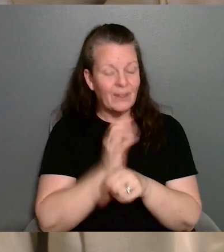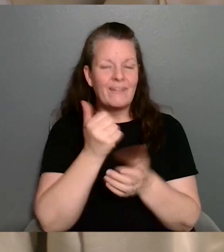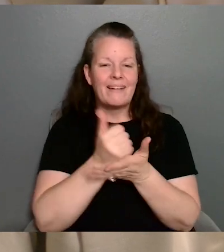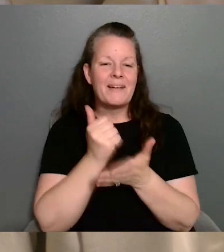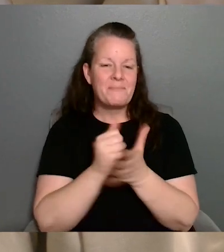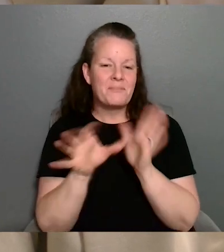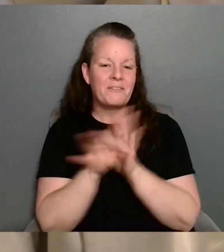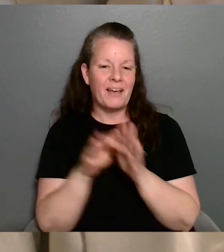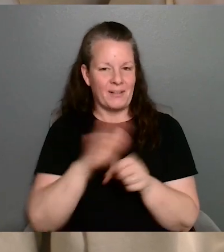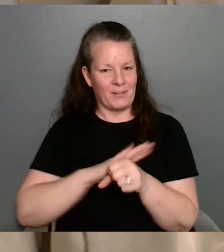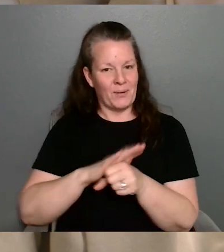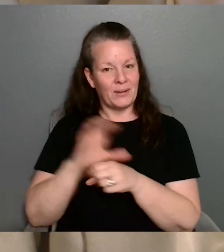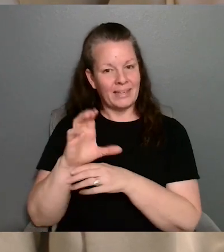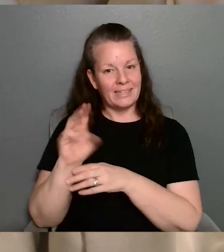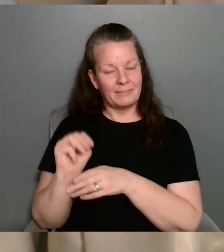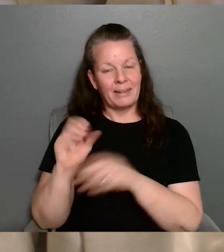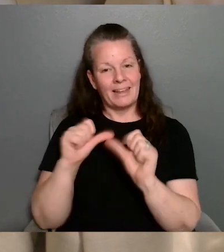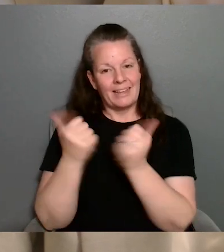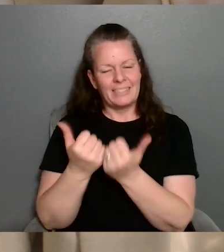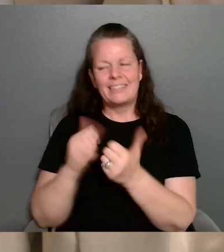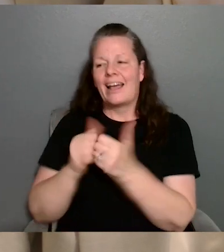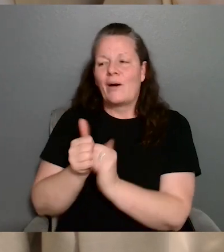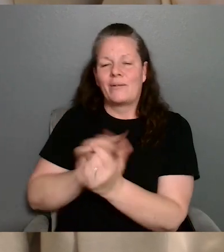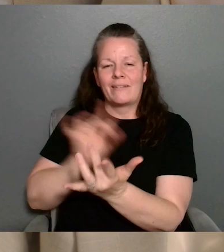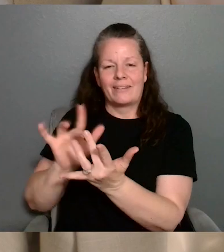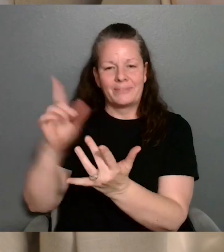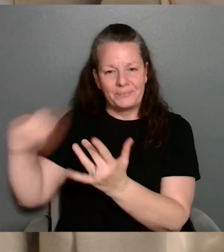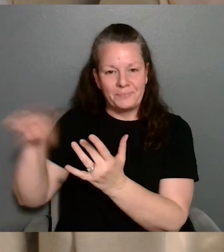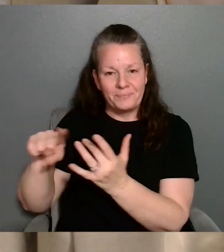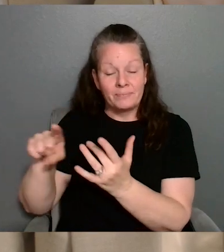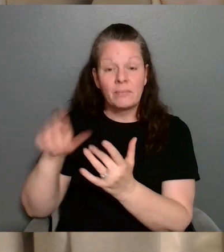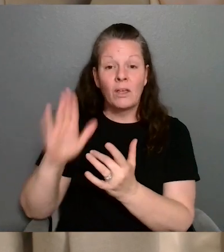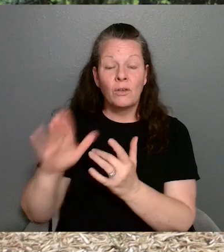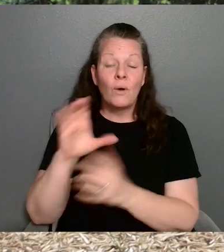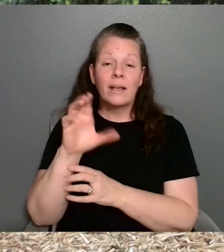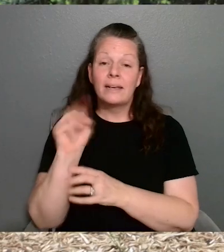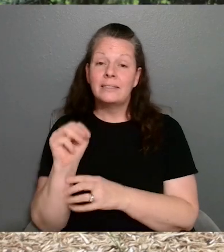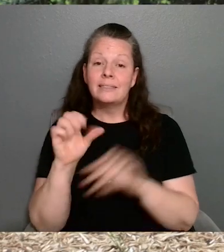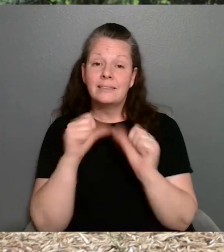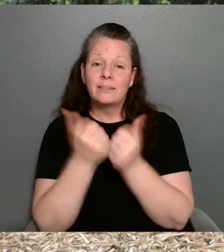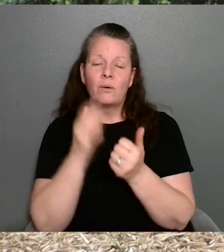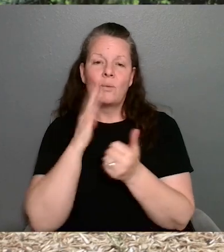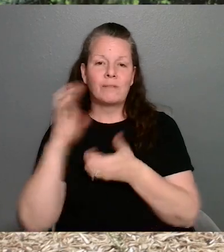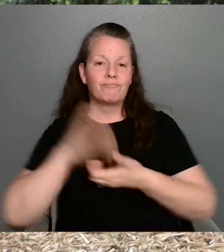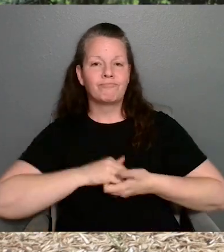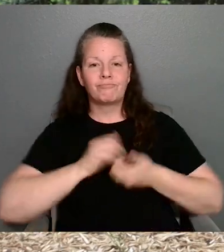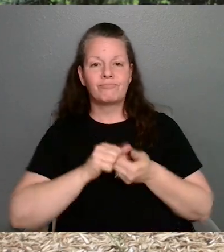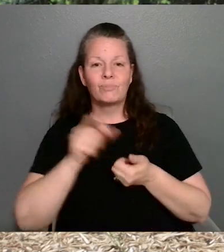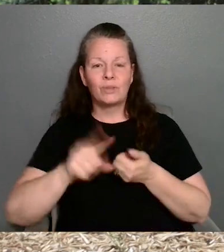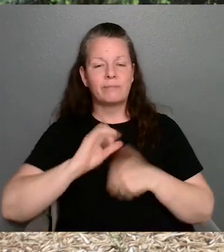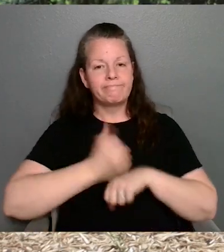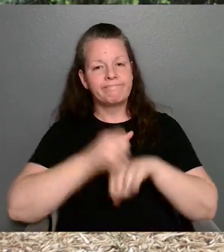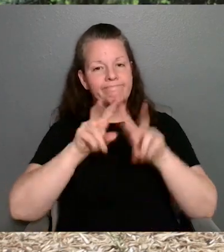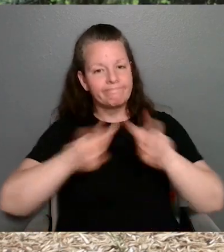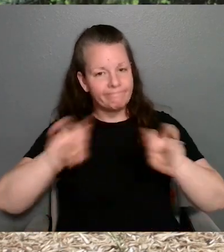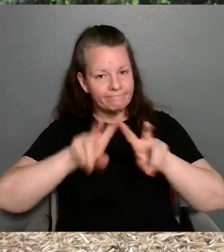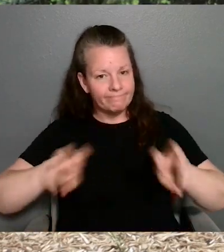to help you find your local case management agency and how to contact them. Your case management agency will then work with you to start an assessment